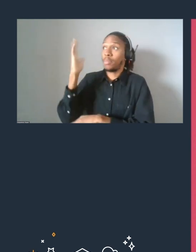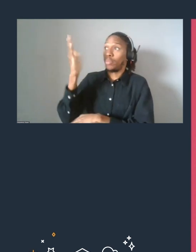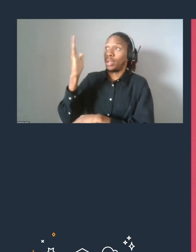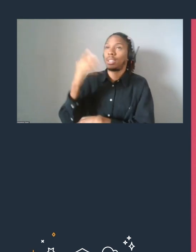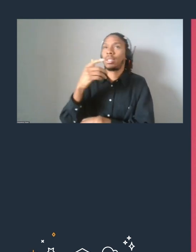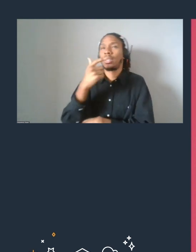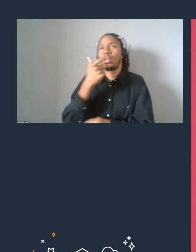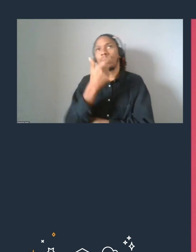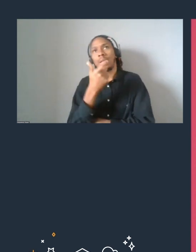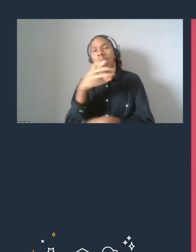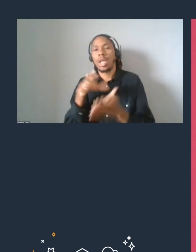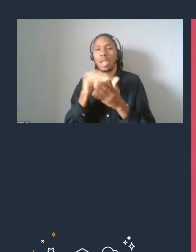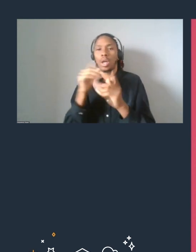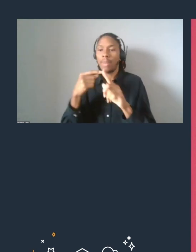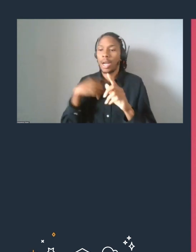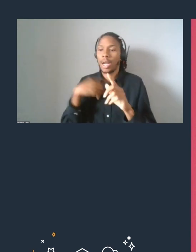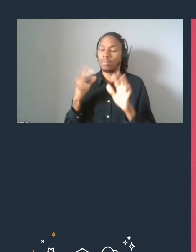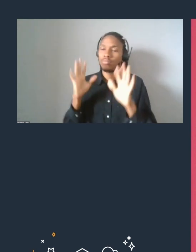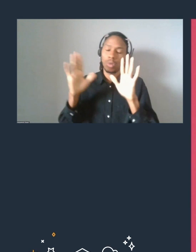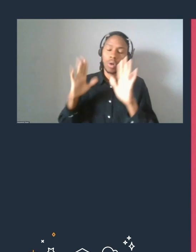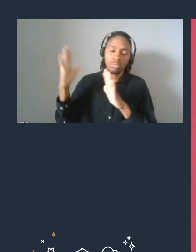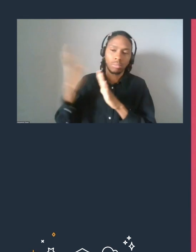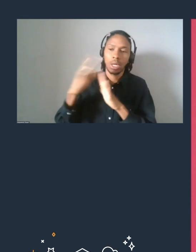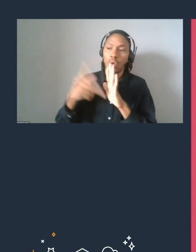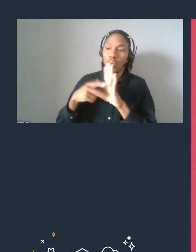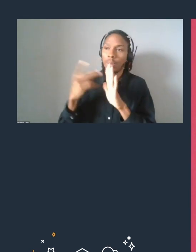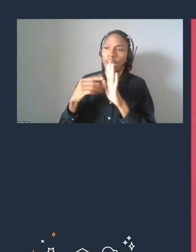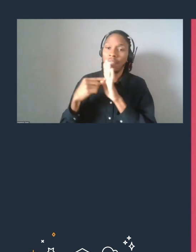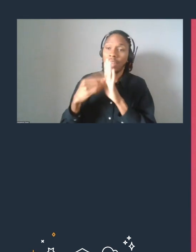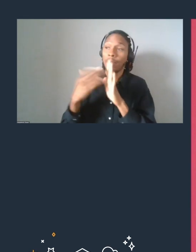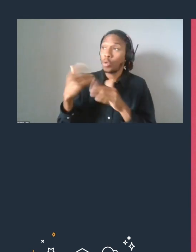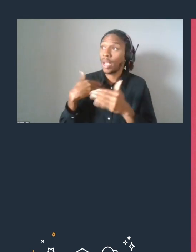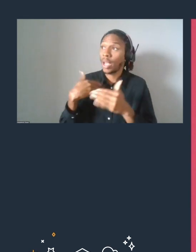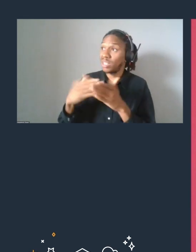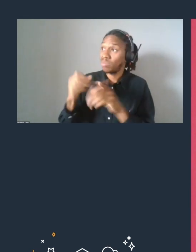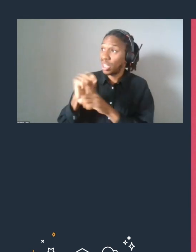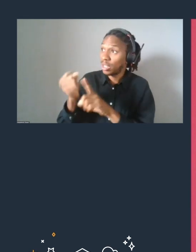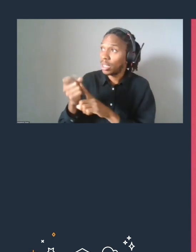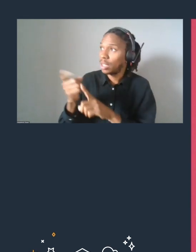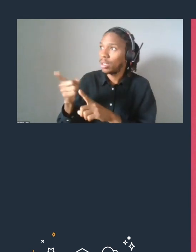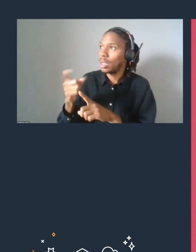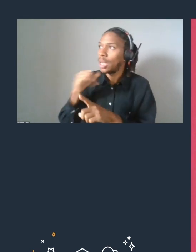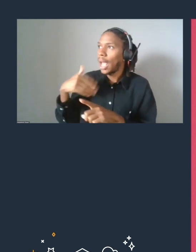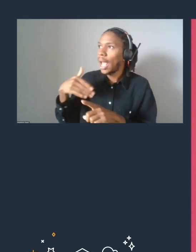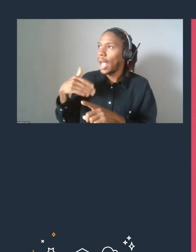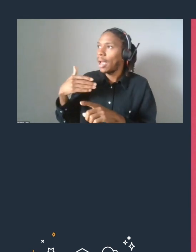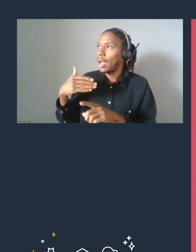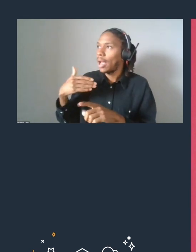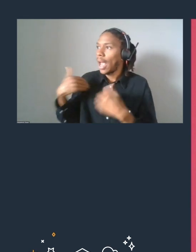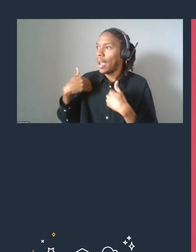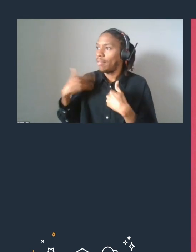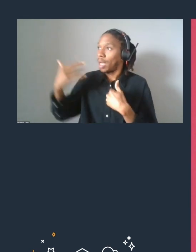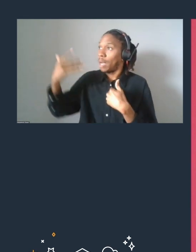great replication features, and maybe you have some use cases that you didn't have when you first set up the bucket, maybe you're, you know,